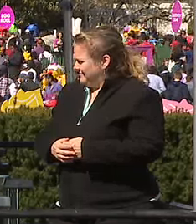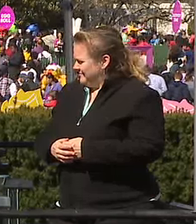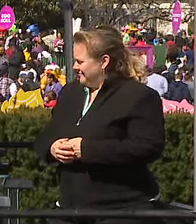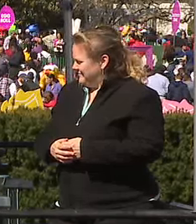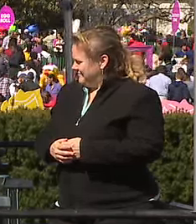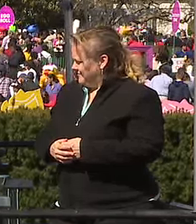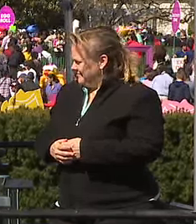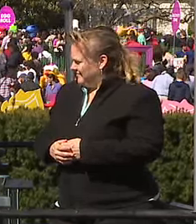All right, now it's time to cut the cake.